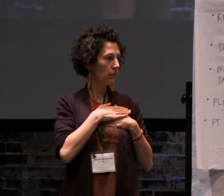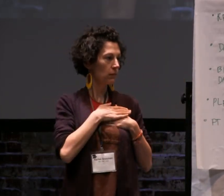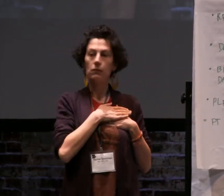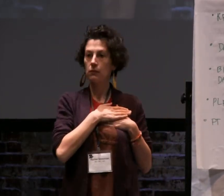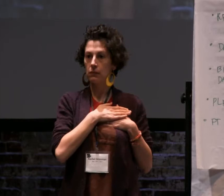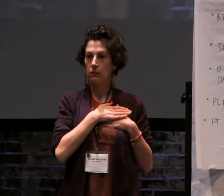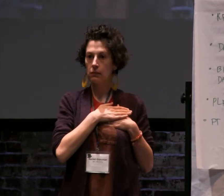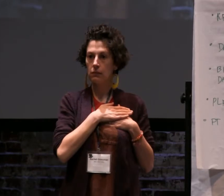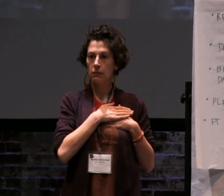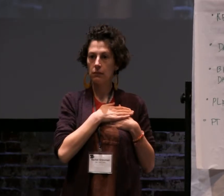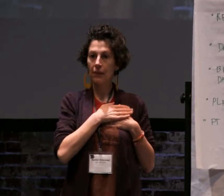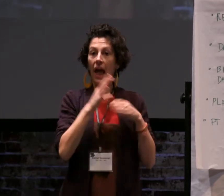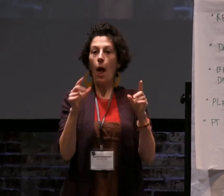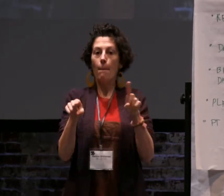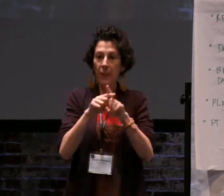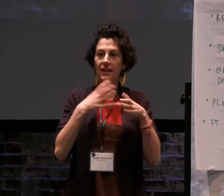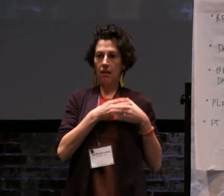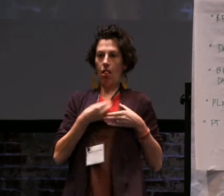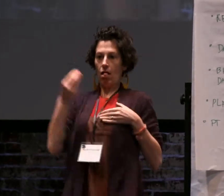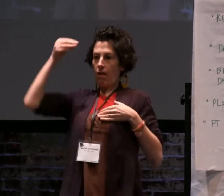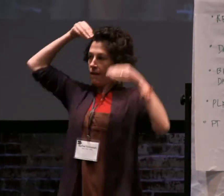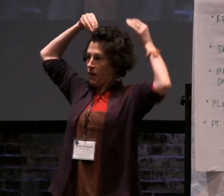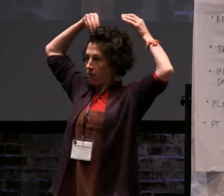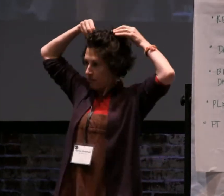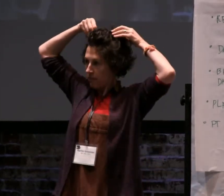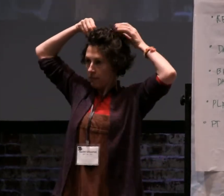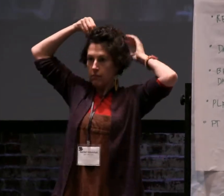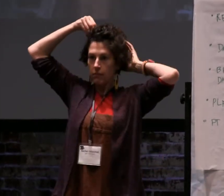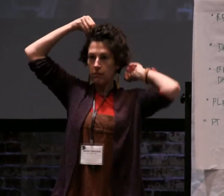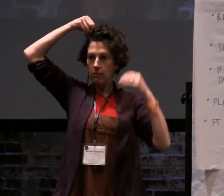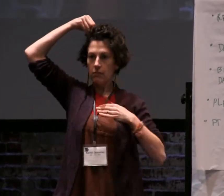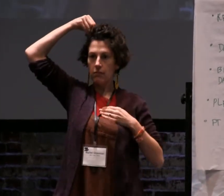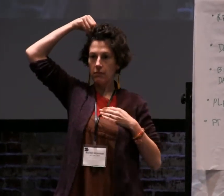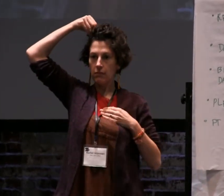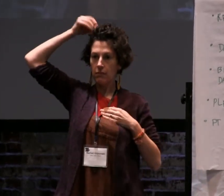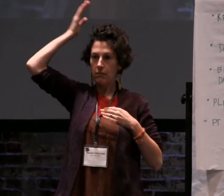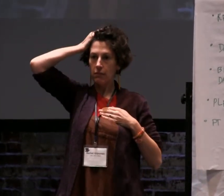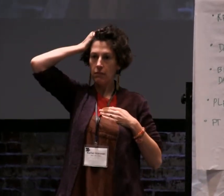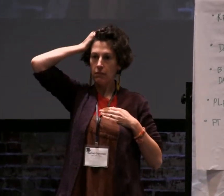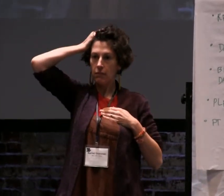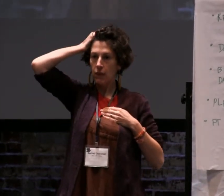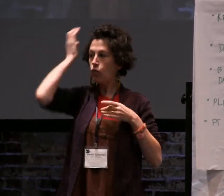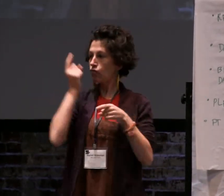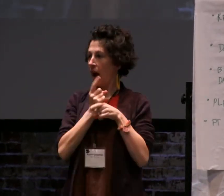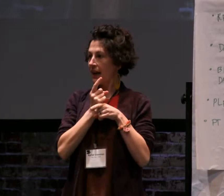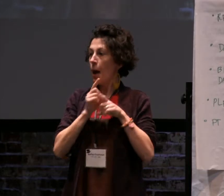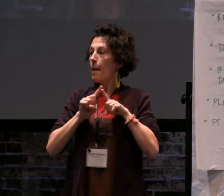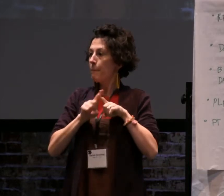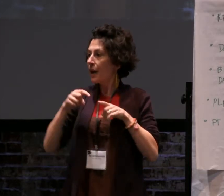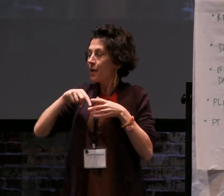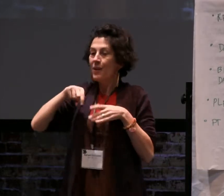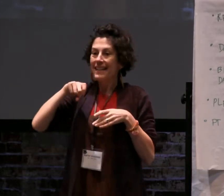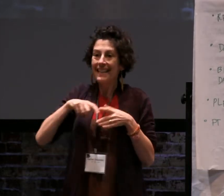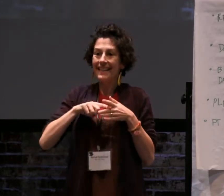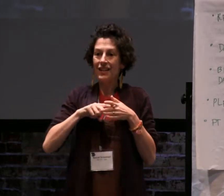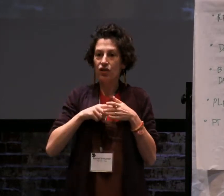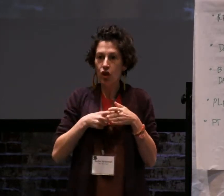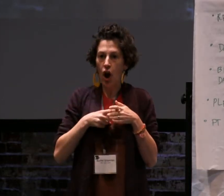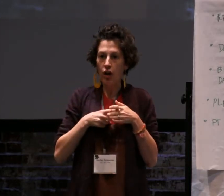How do we take the dream home with us? How do we keep it in our minds and our heart in a substantive way?